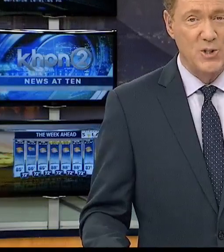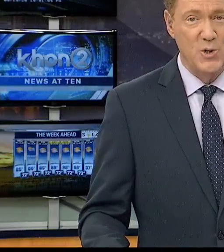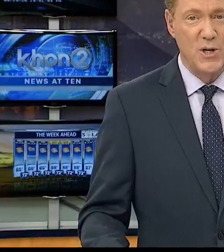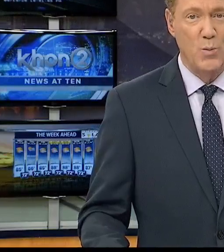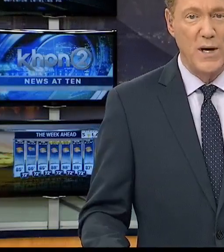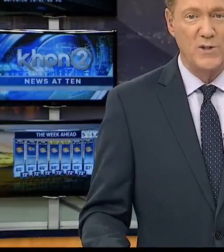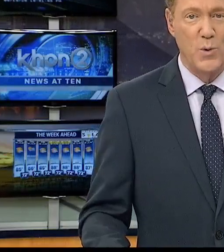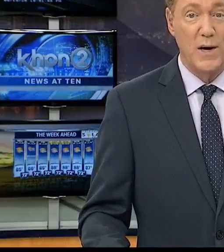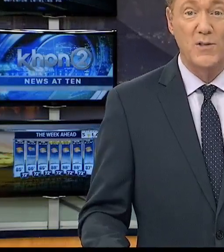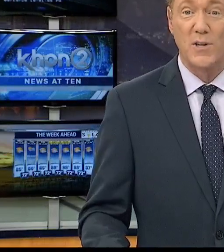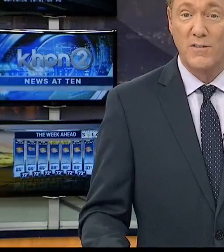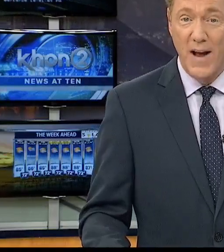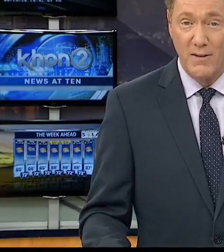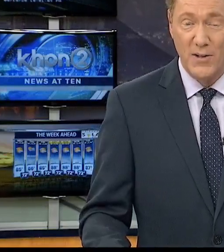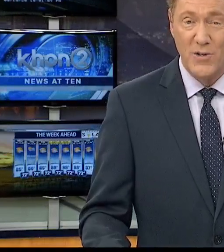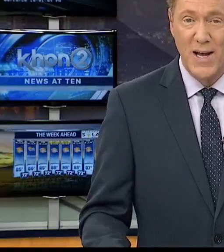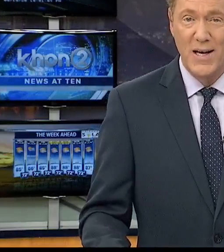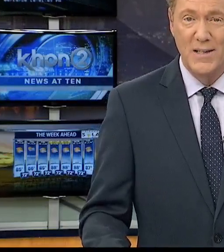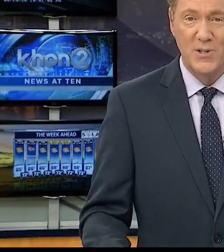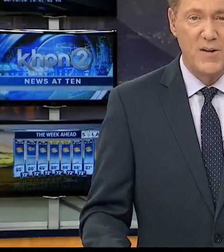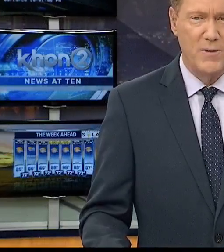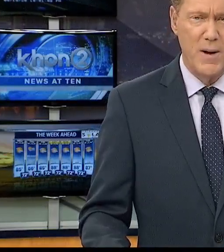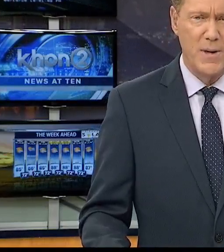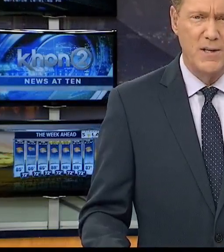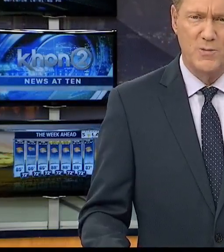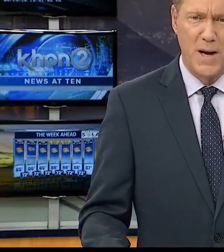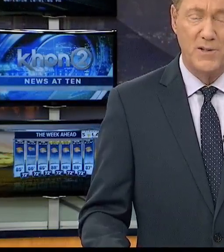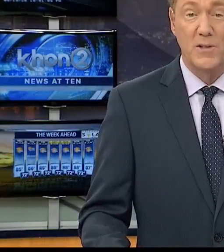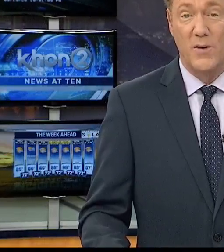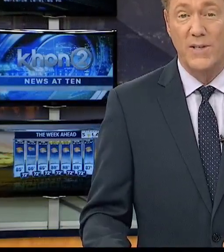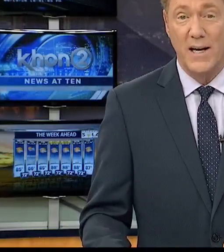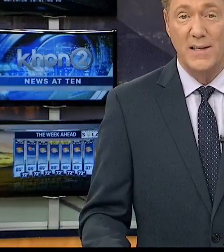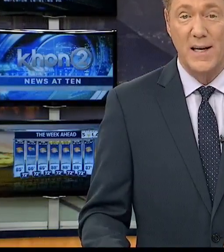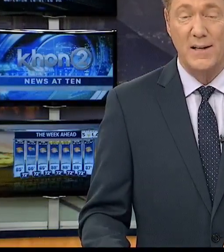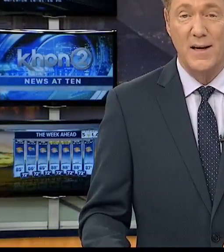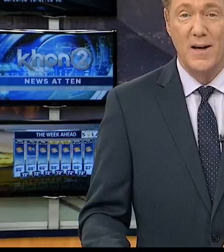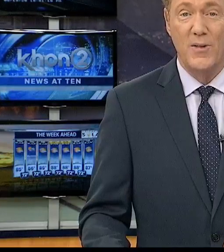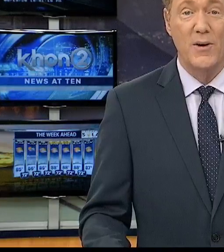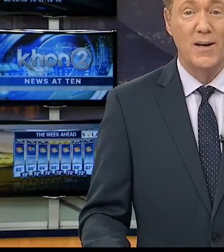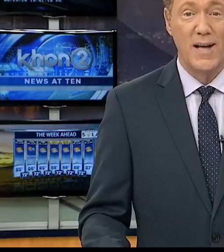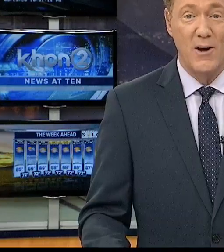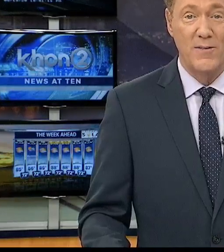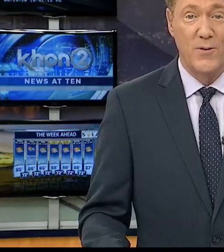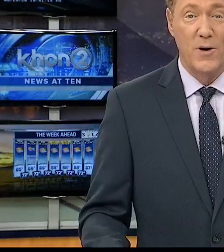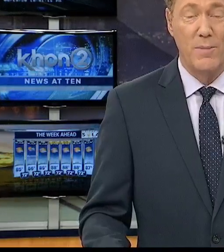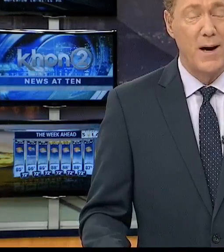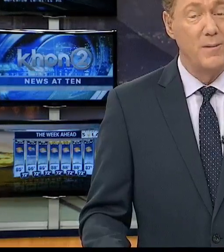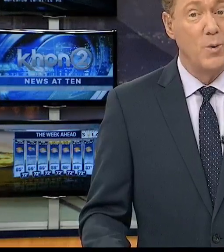COVID-19 THAT ARE UNACCOUNTED FOR BY MORE TRADITIONAL TESTING. SAM SPANGLER REPORTS.